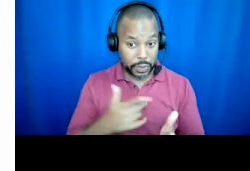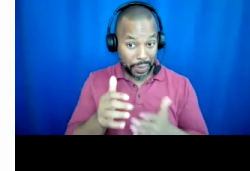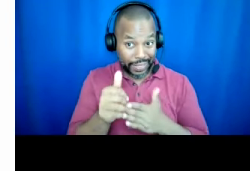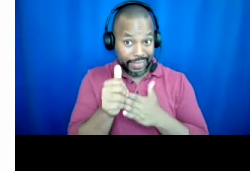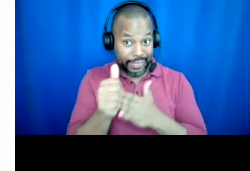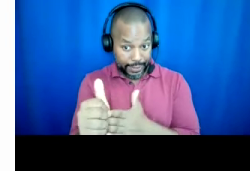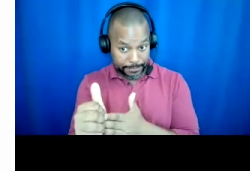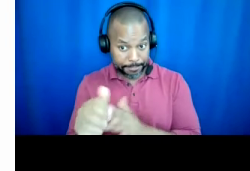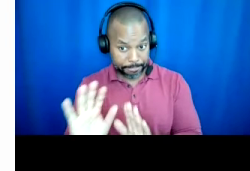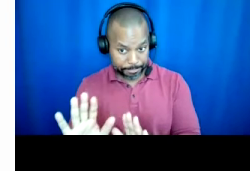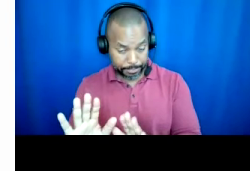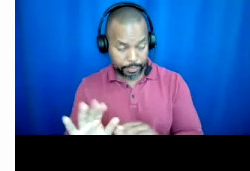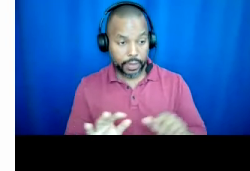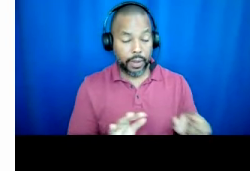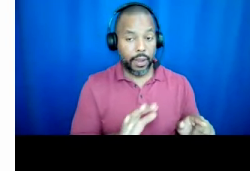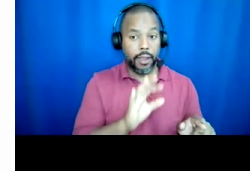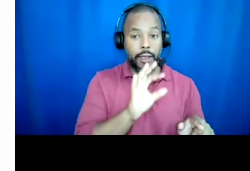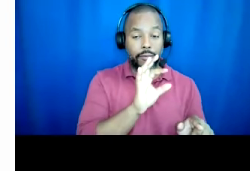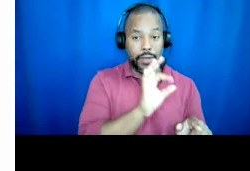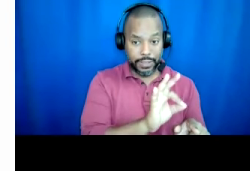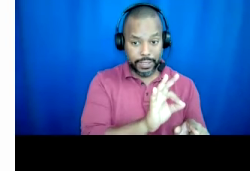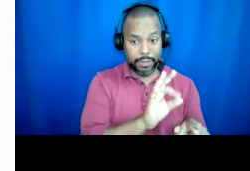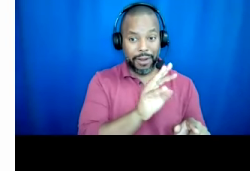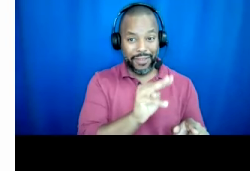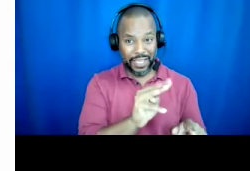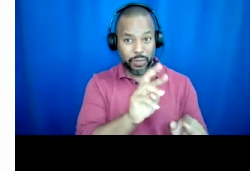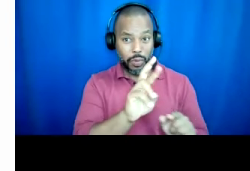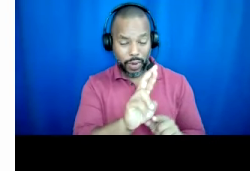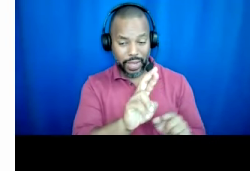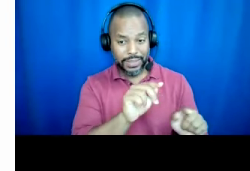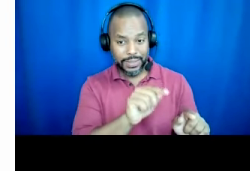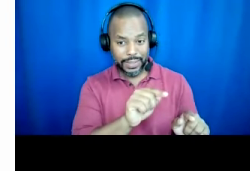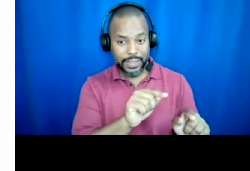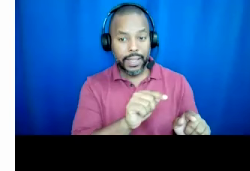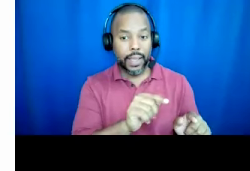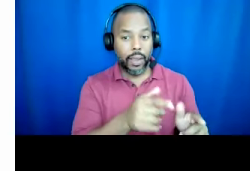Whereas a facility modification request typically requires us to engage